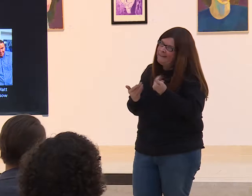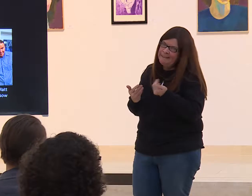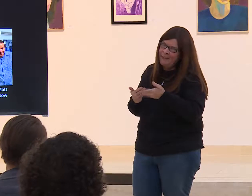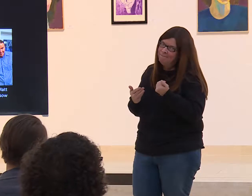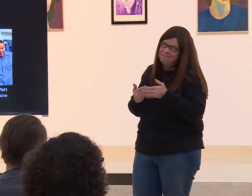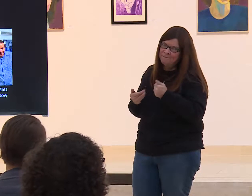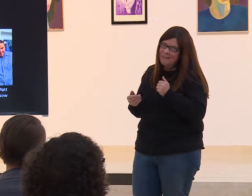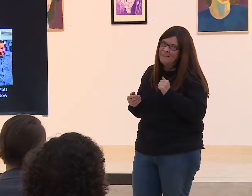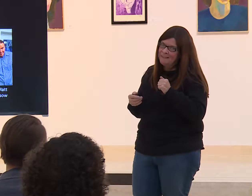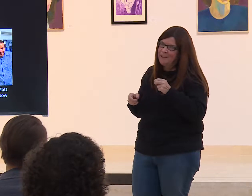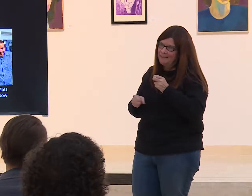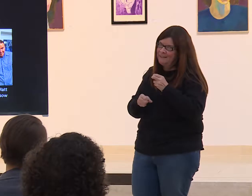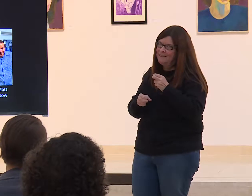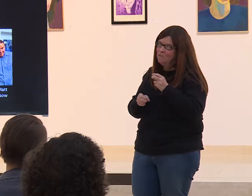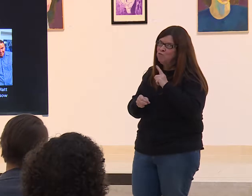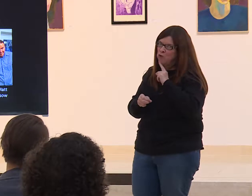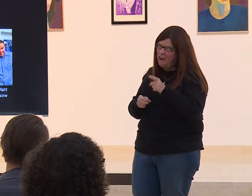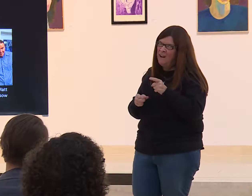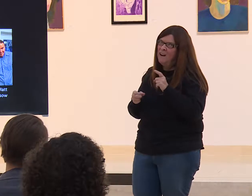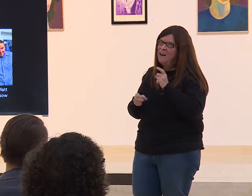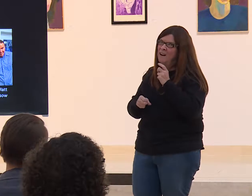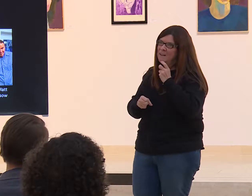It's not an easy life, I have to say.